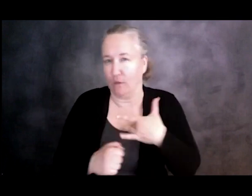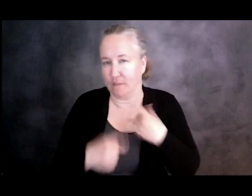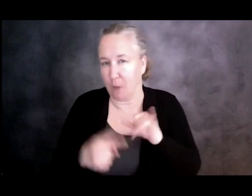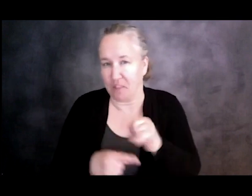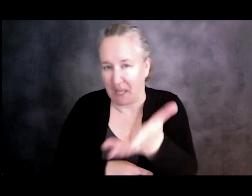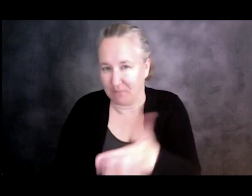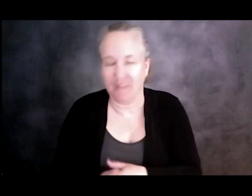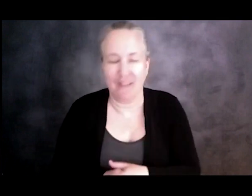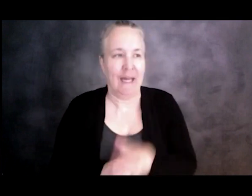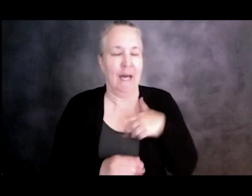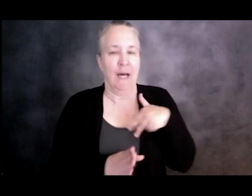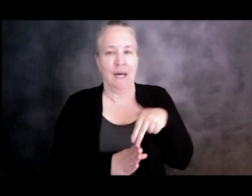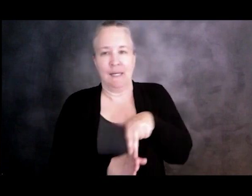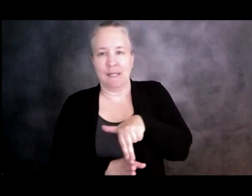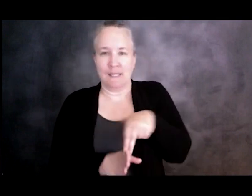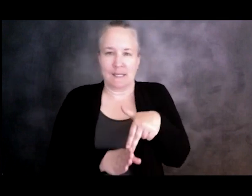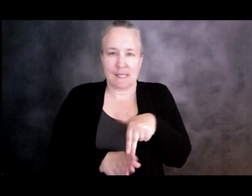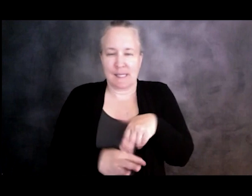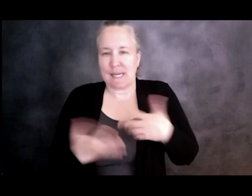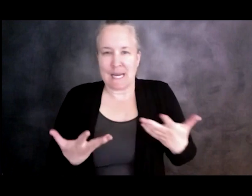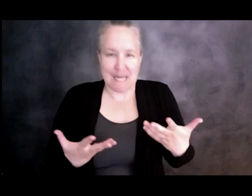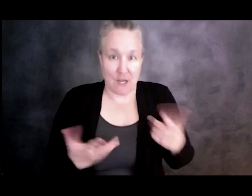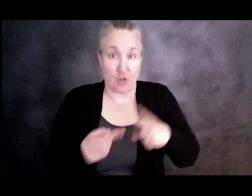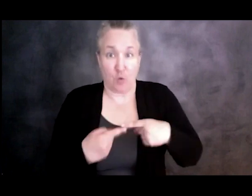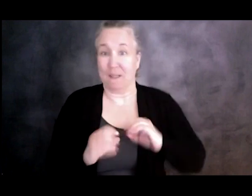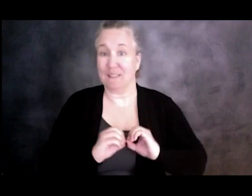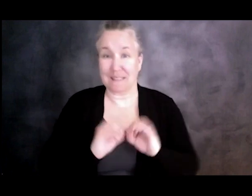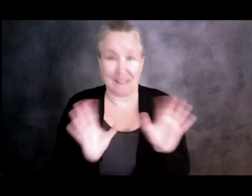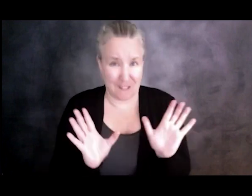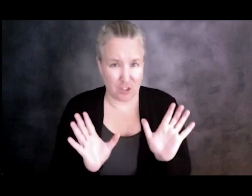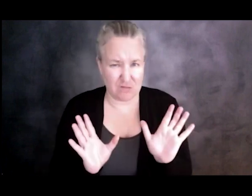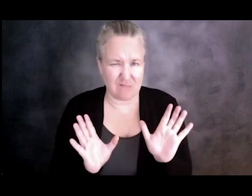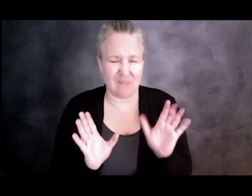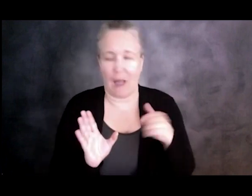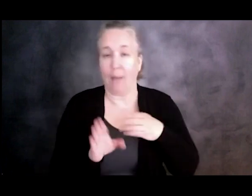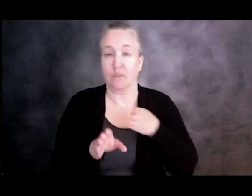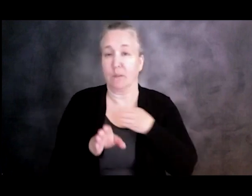Ambivalent, highly ambivalent. It's very clear to me that I'm a professional Vietnamese,